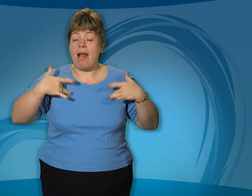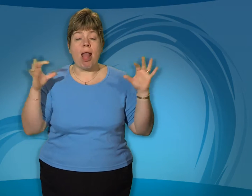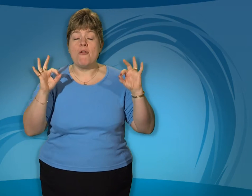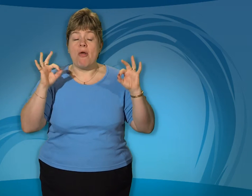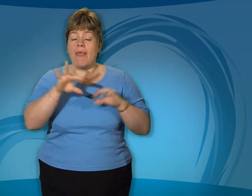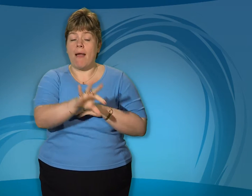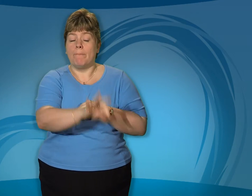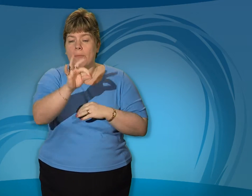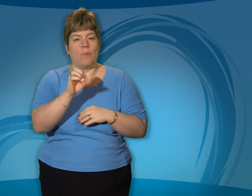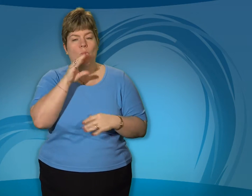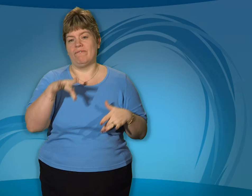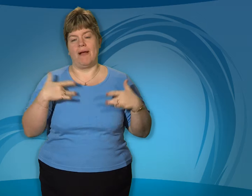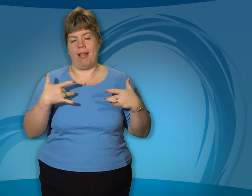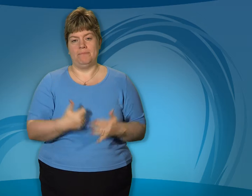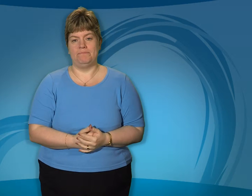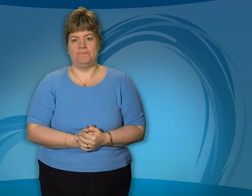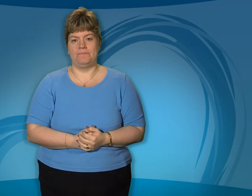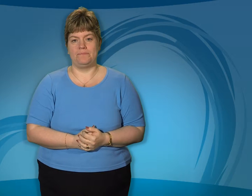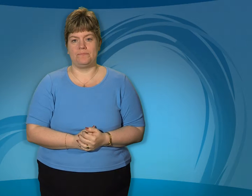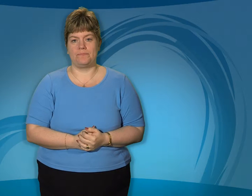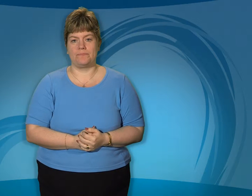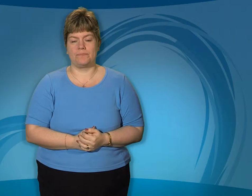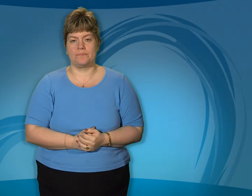You will not be able to feel the biopsy being taken.